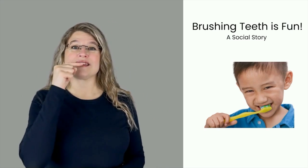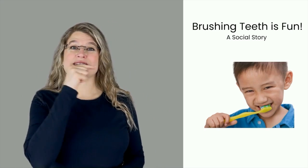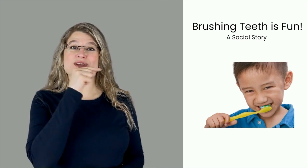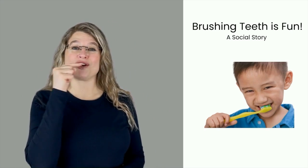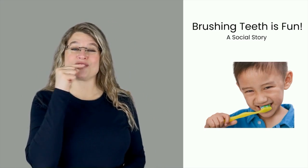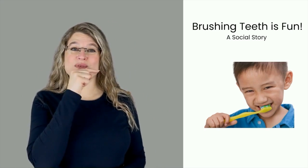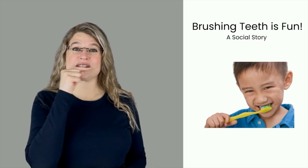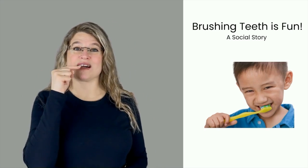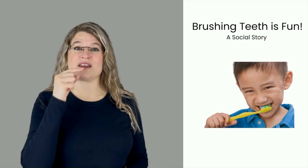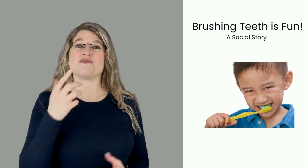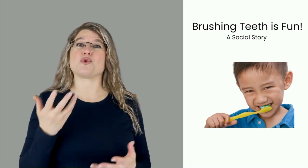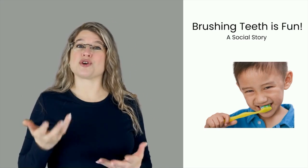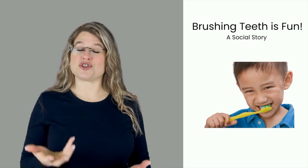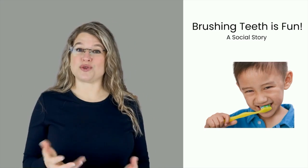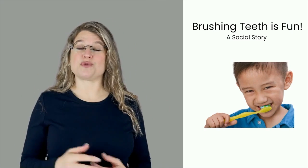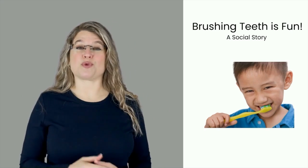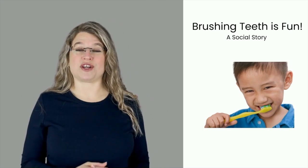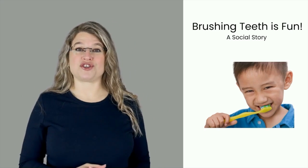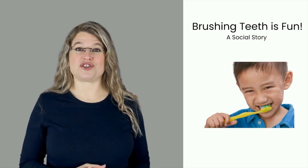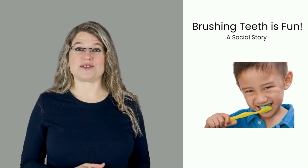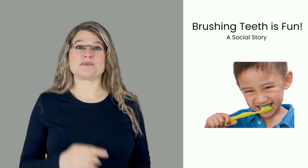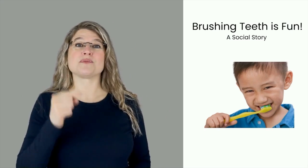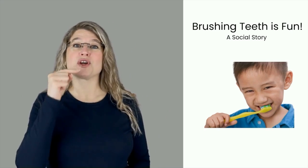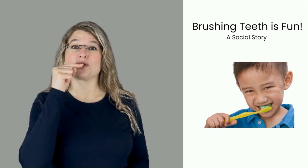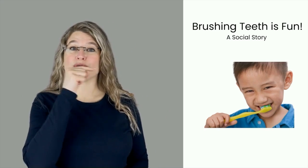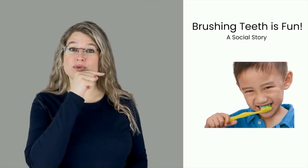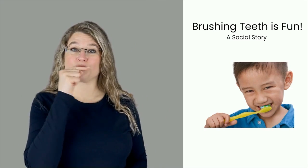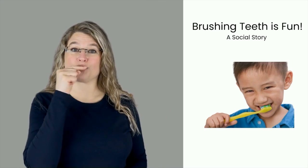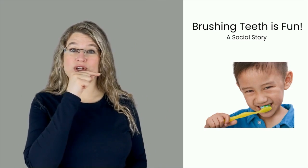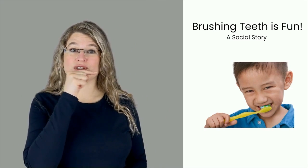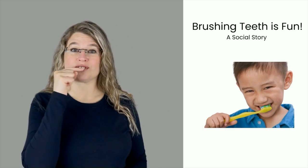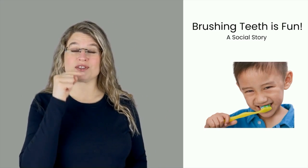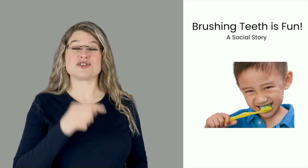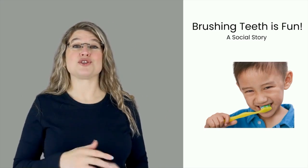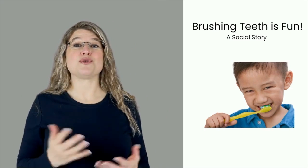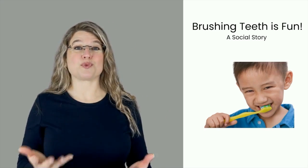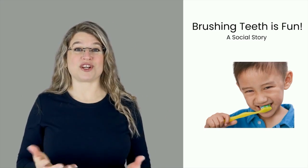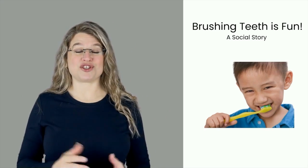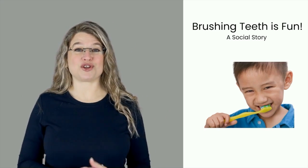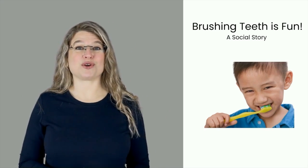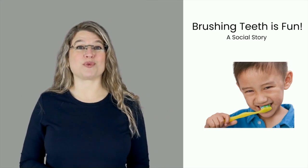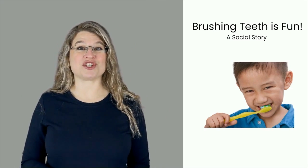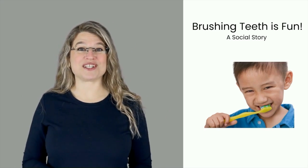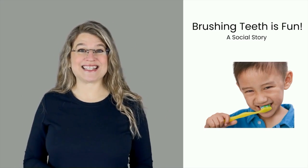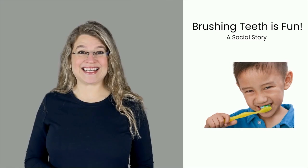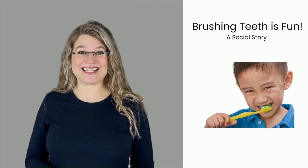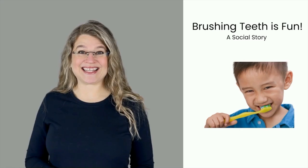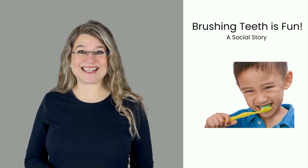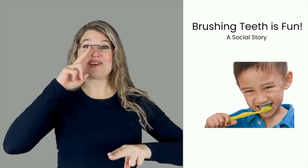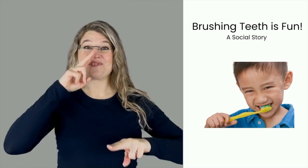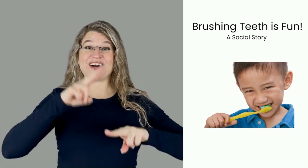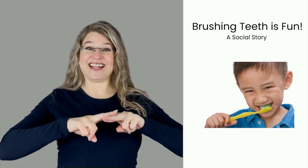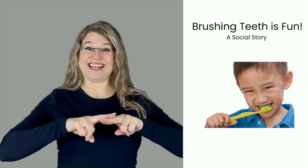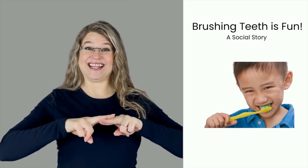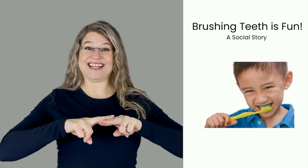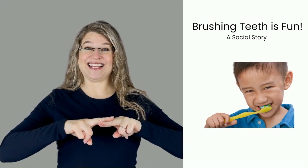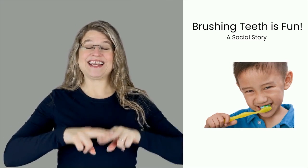This is also the sign for toothbrush. Toothbrush or brushing teeth. Fun.